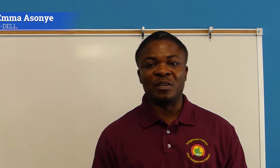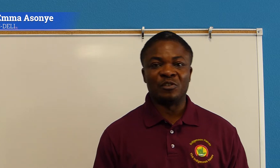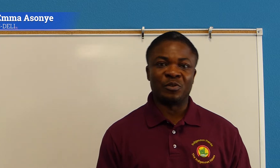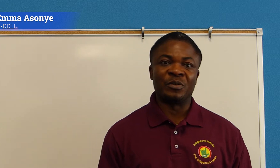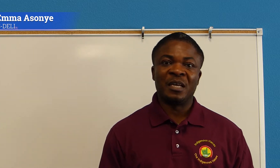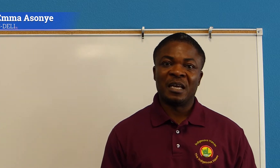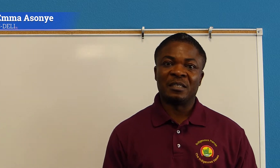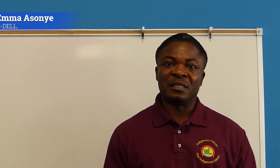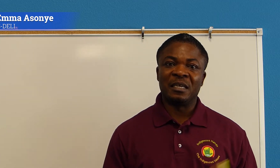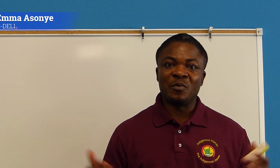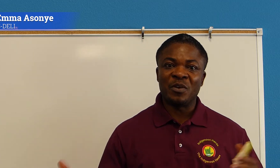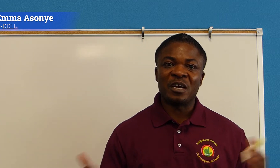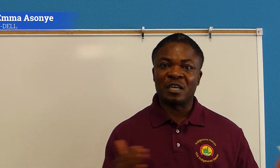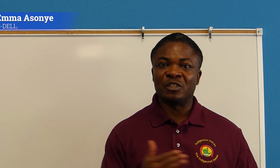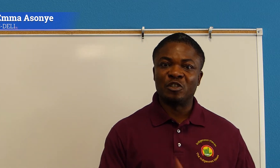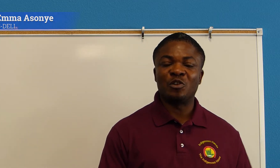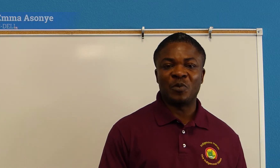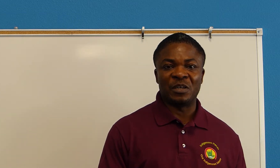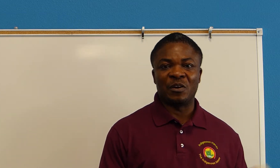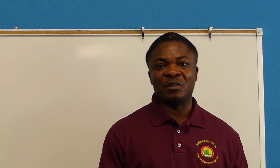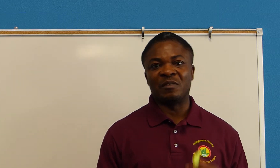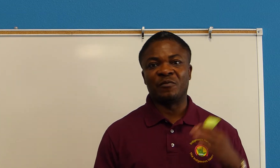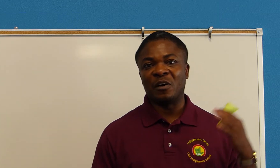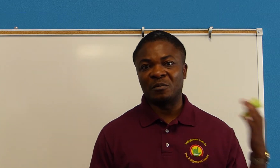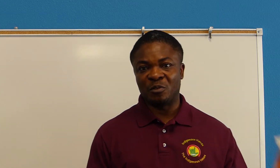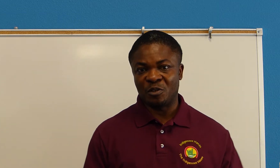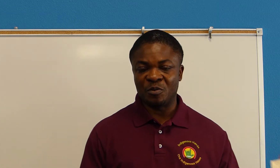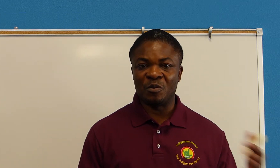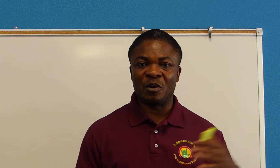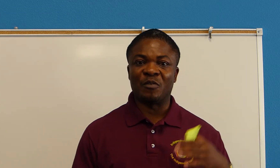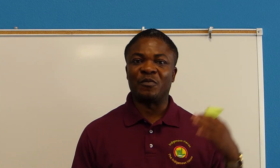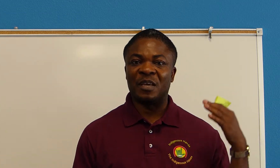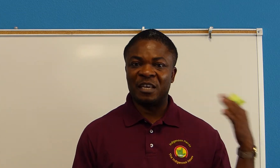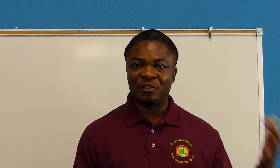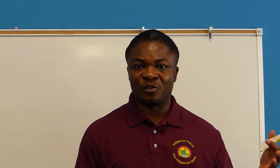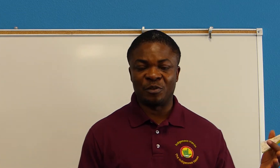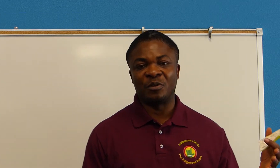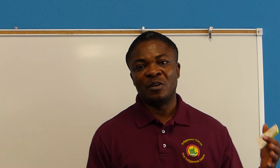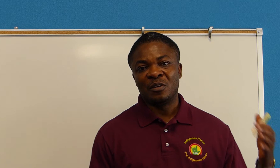intro and then we are continuing on the volume 2 of the intro to